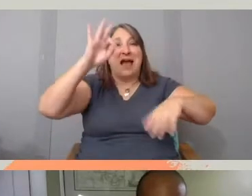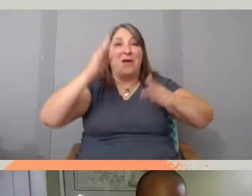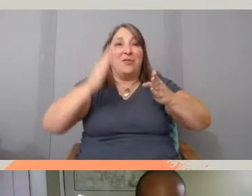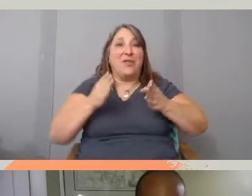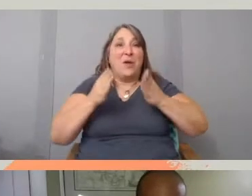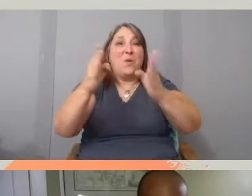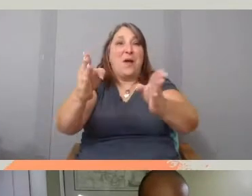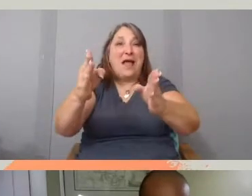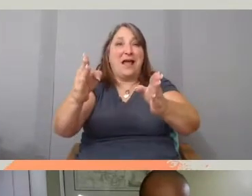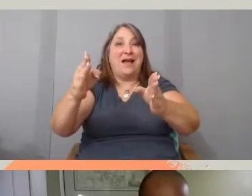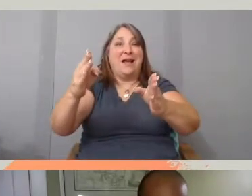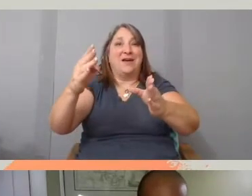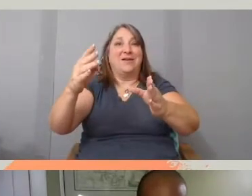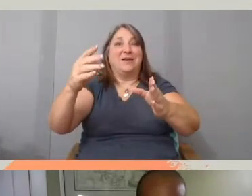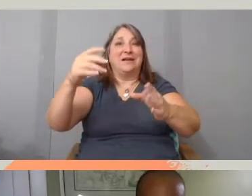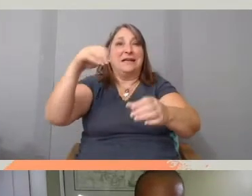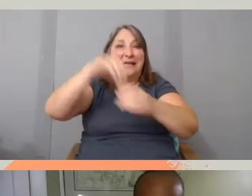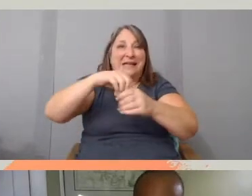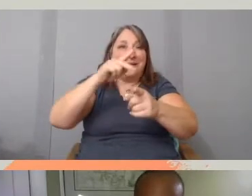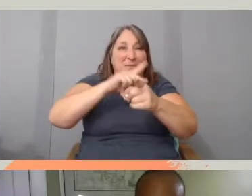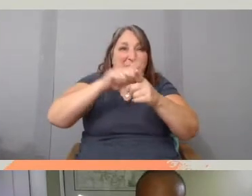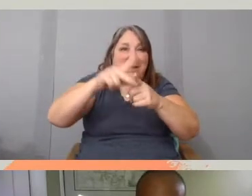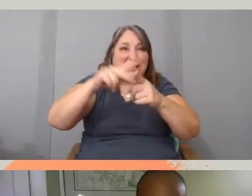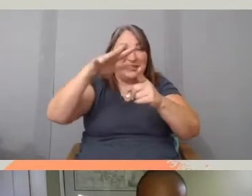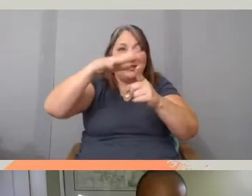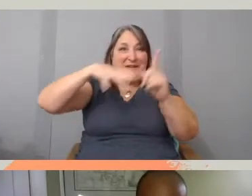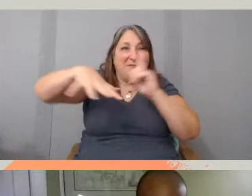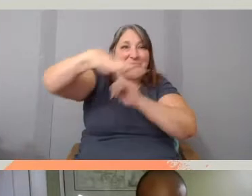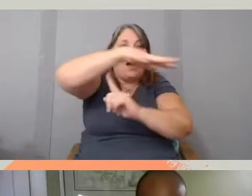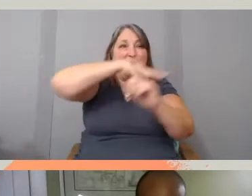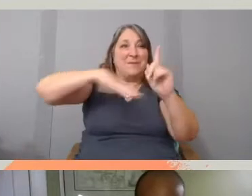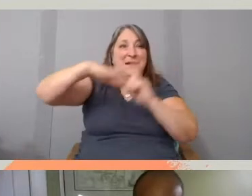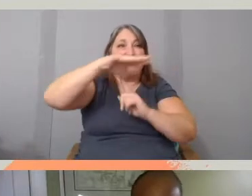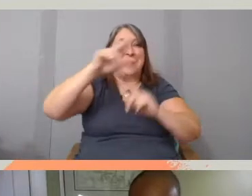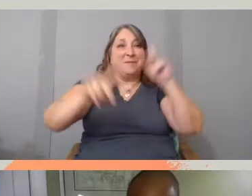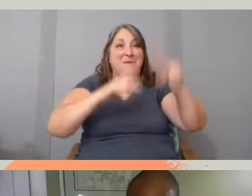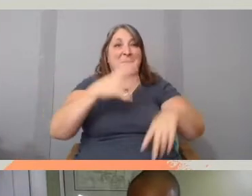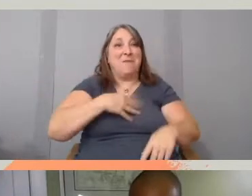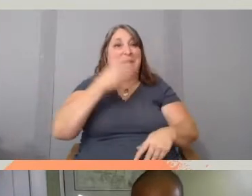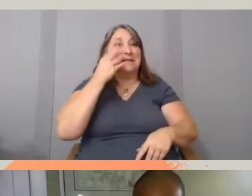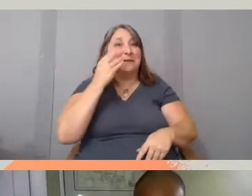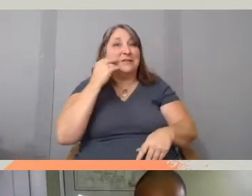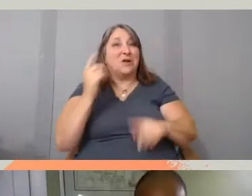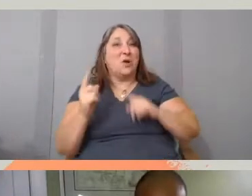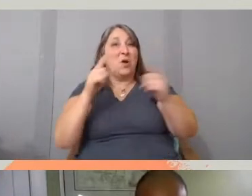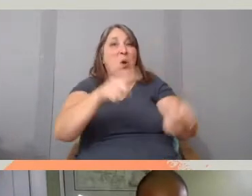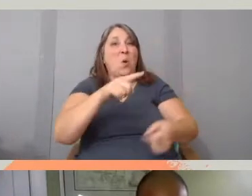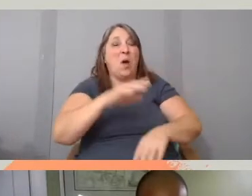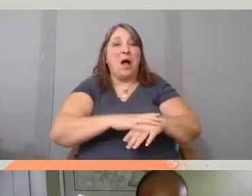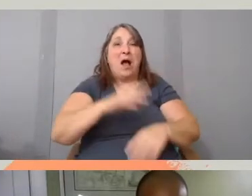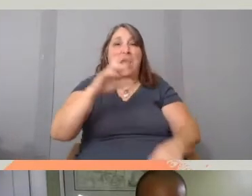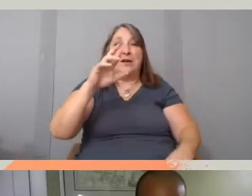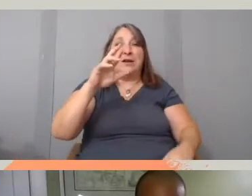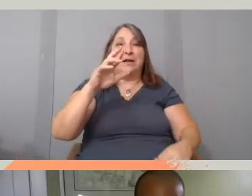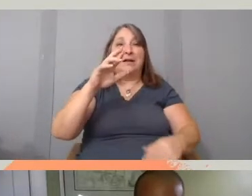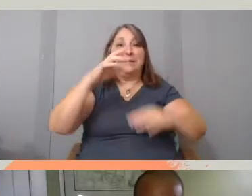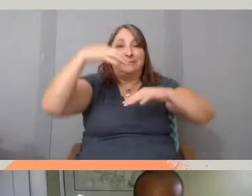step into the professional environment. And then there's people like in my experience, going to reservations, finding really talented people who are